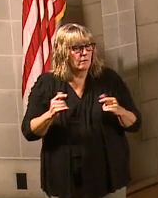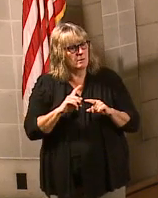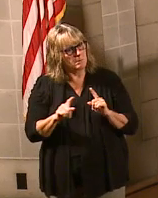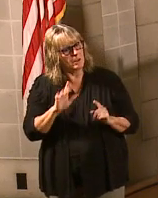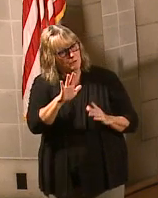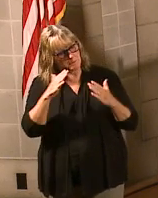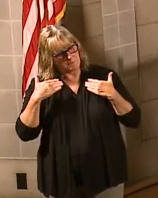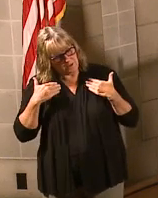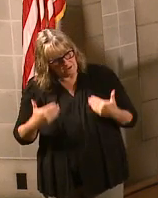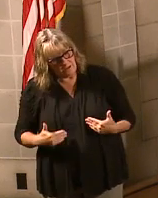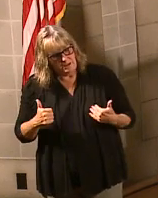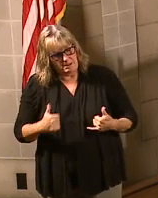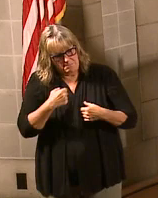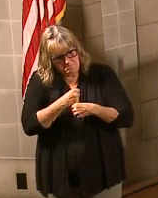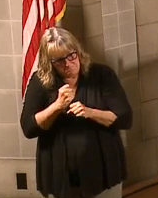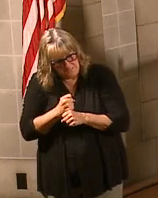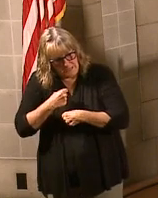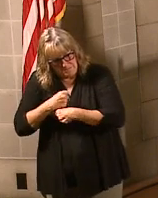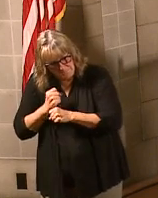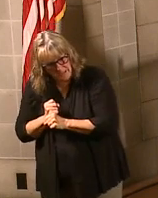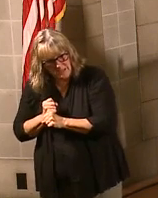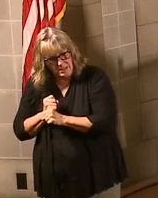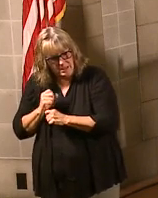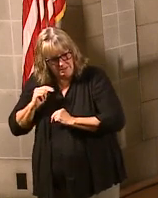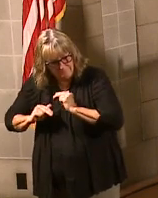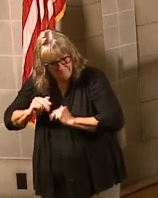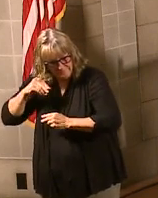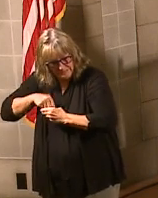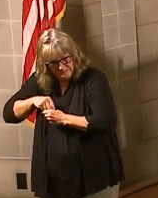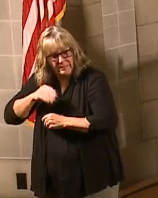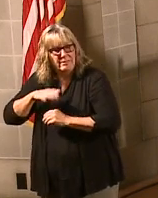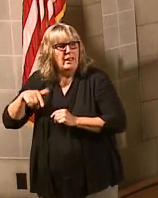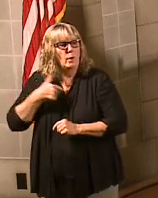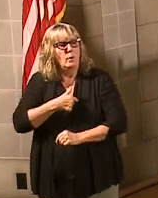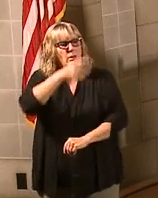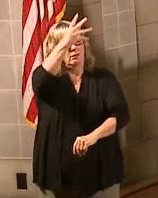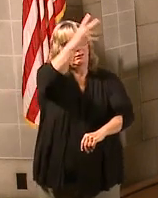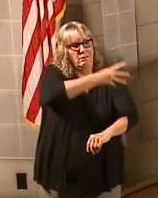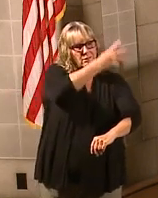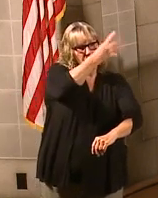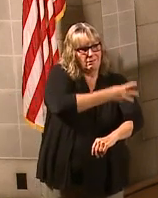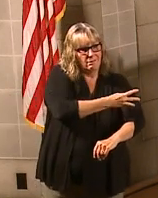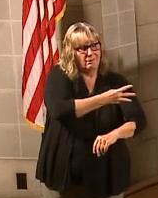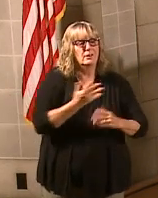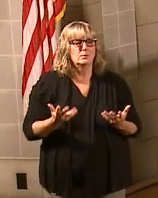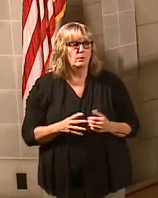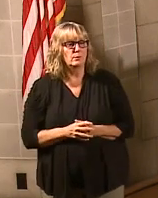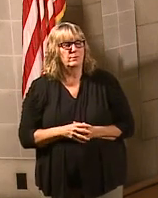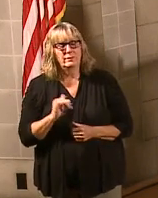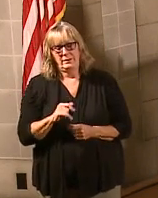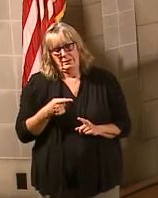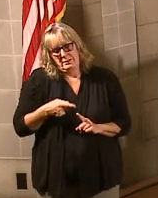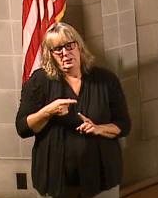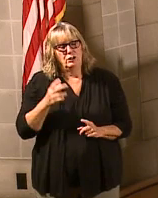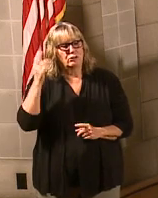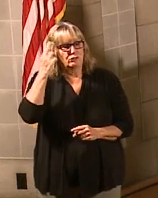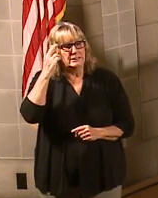OR MAYBE MIGHT NEED A THIRD DOSE OR A BOOSTER DOSE -- WE'RE TRYING TO FIGURE THAT OUT RIGHT